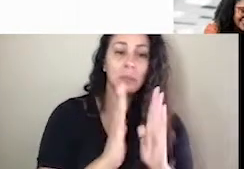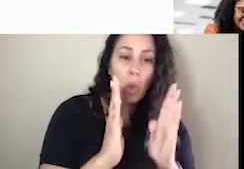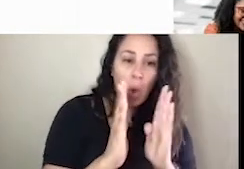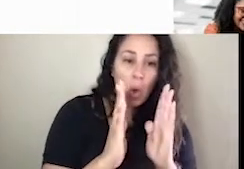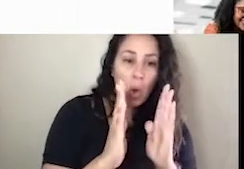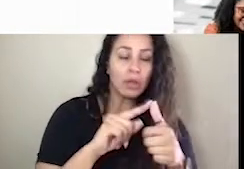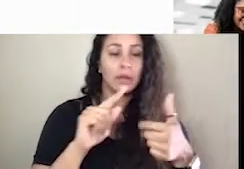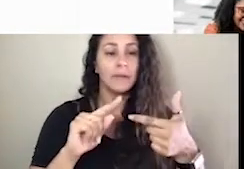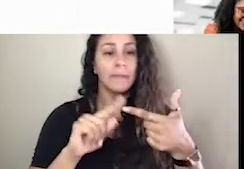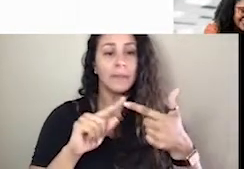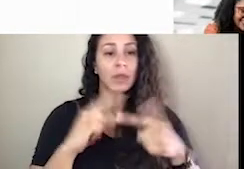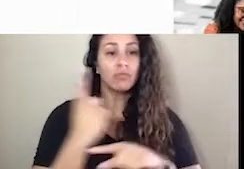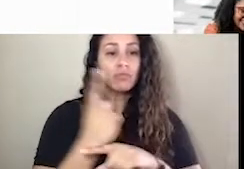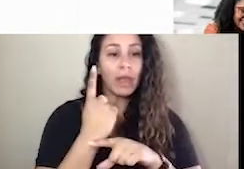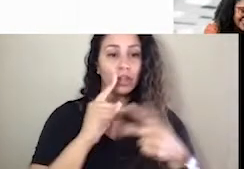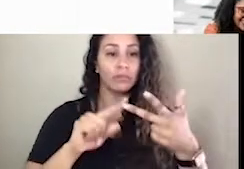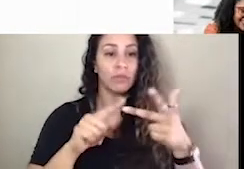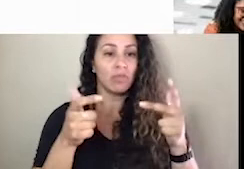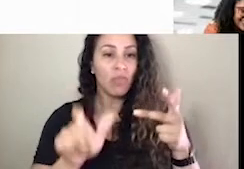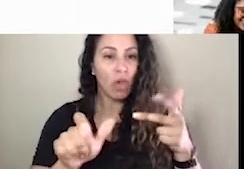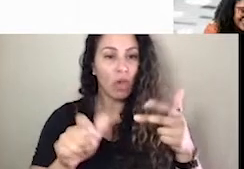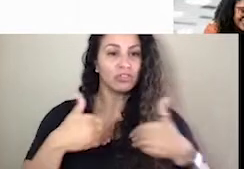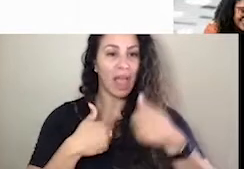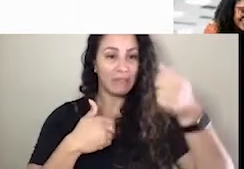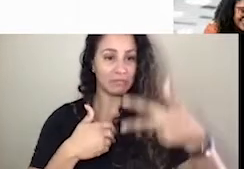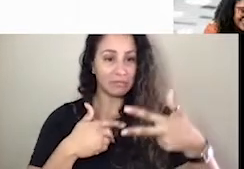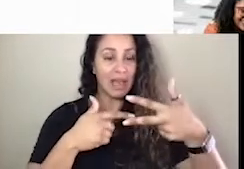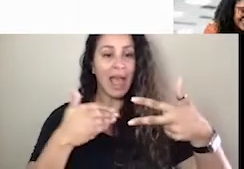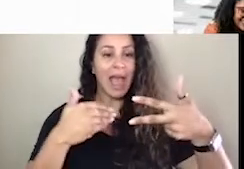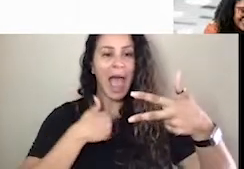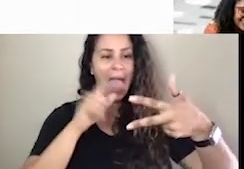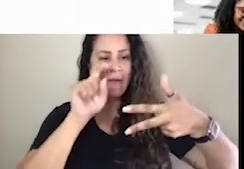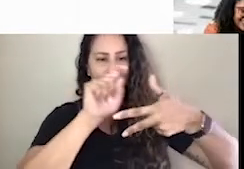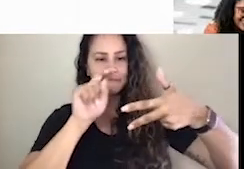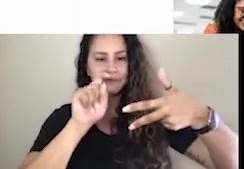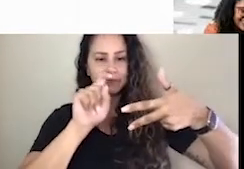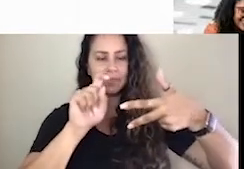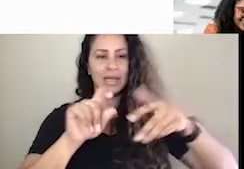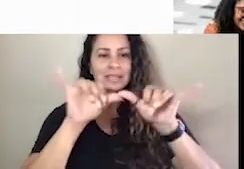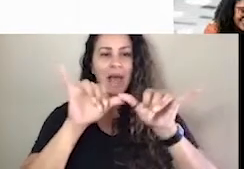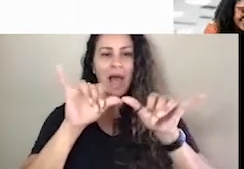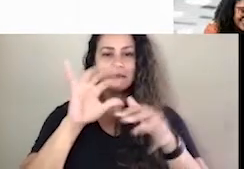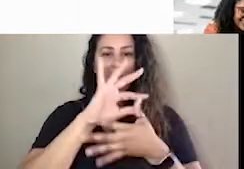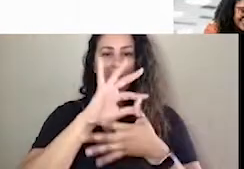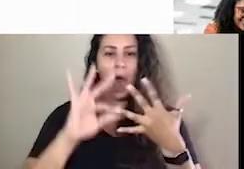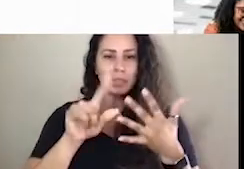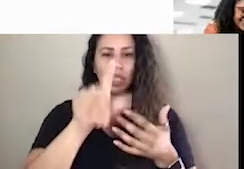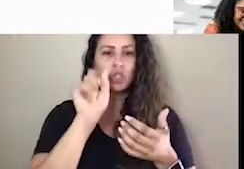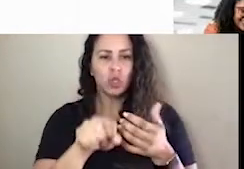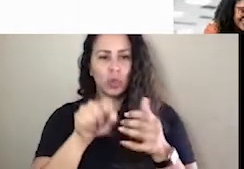AND UNDER EACH OF THESE IS A SIZE OPTION TO SIZE THE